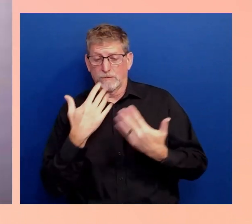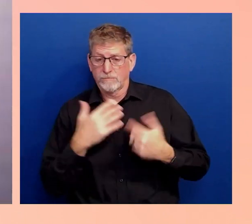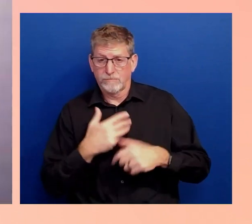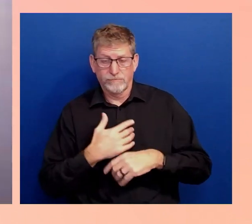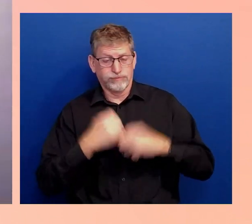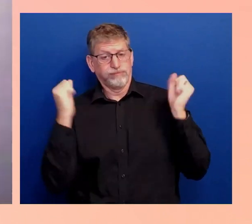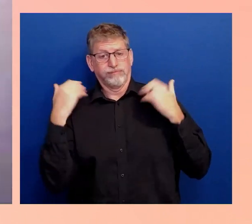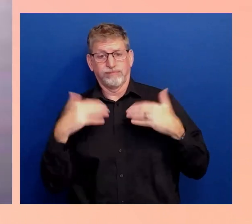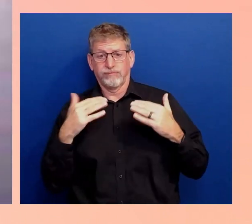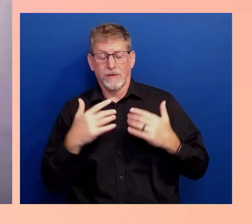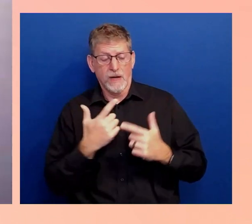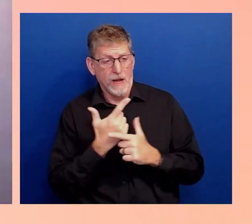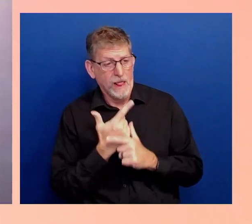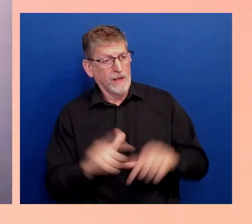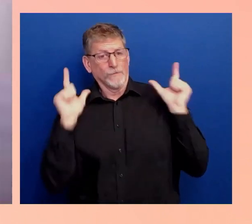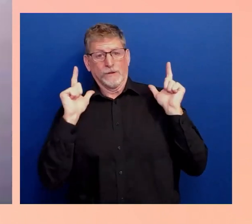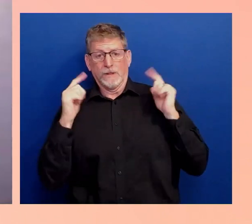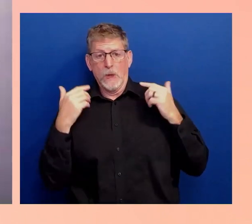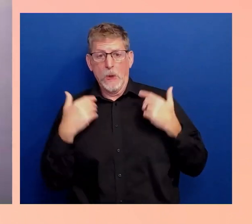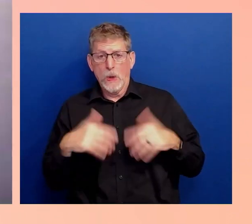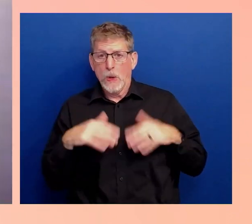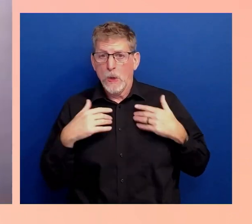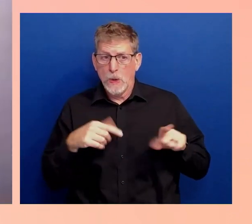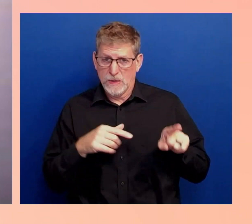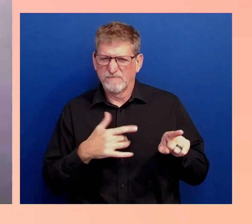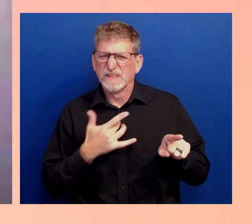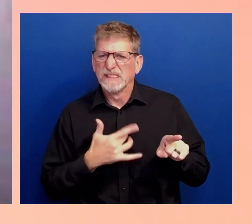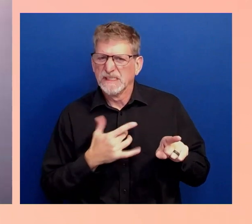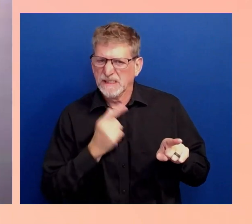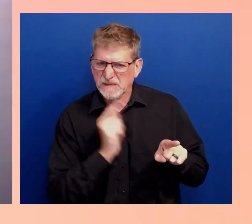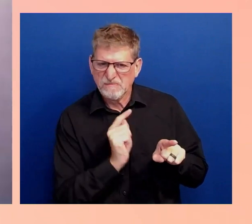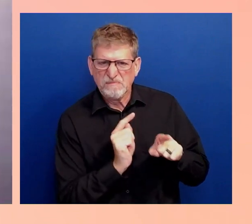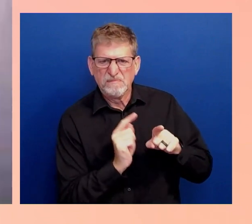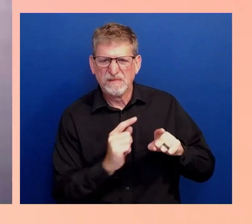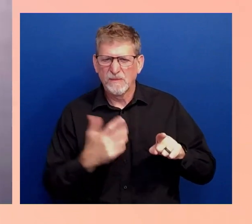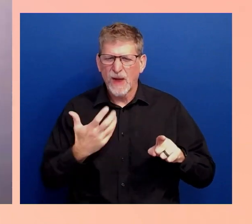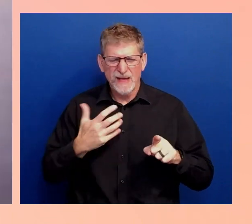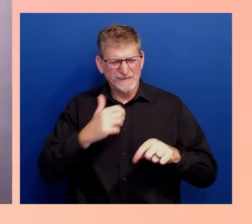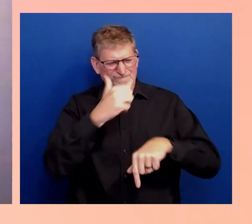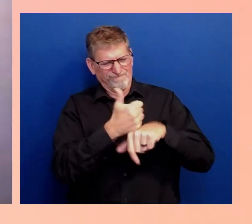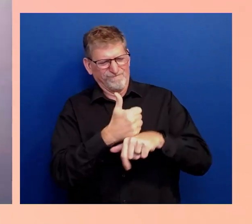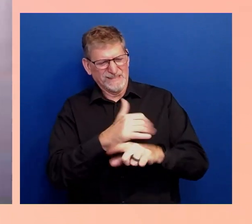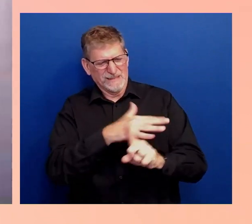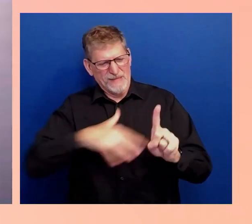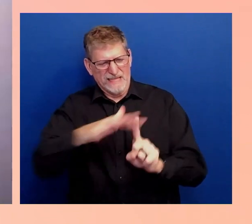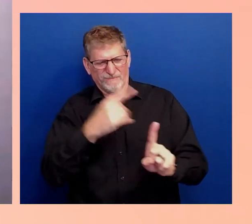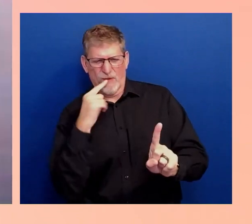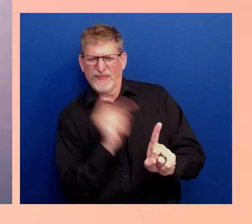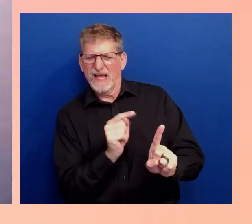We have to make space for that freedoms, so that black and brown folks who live on